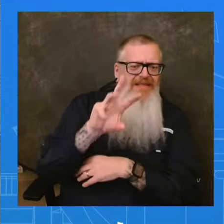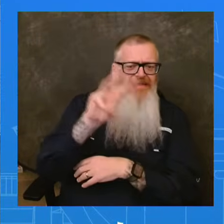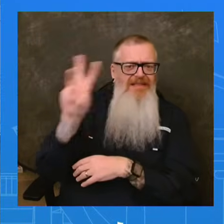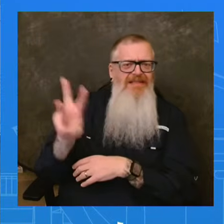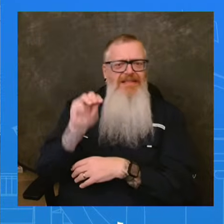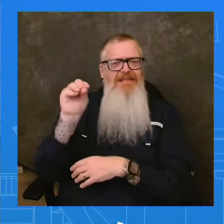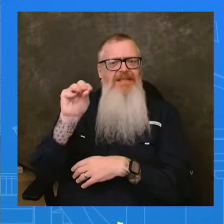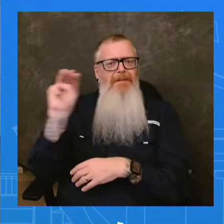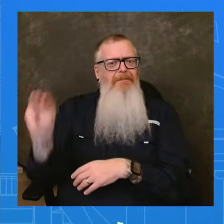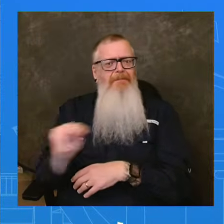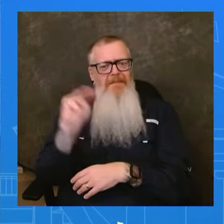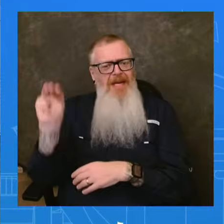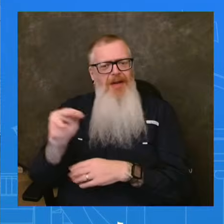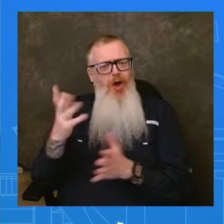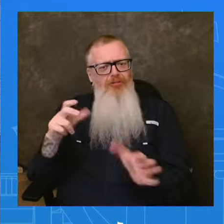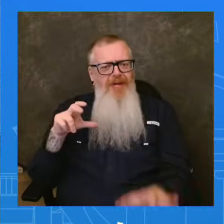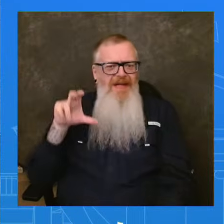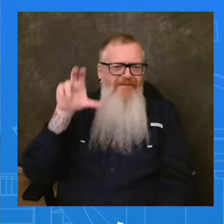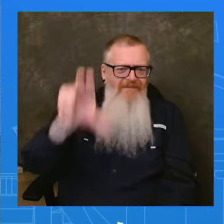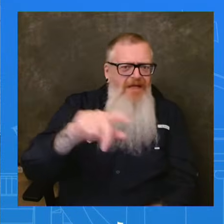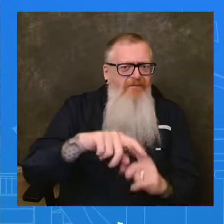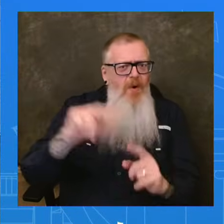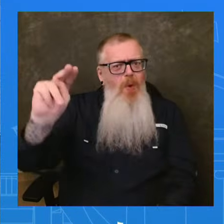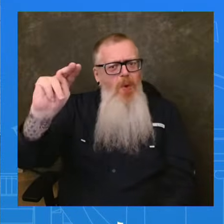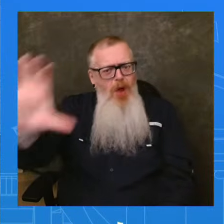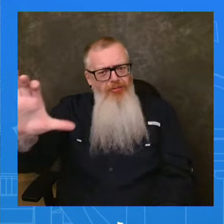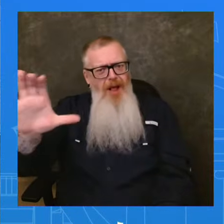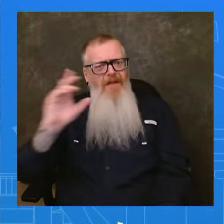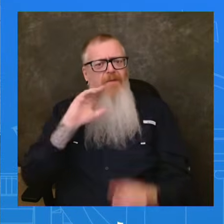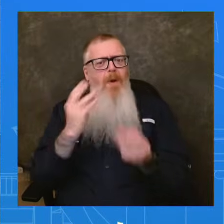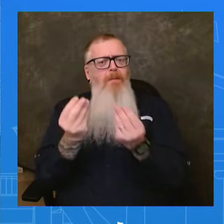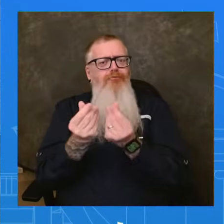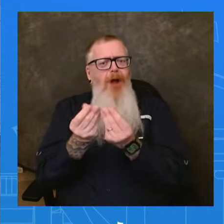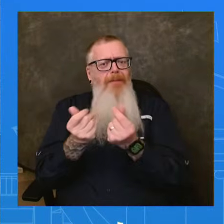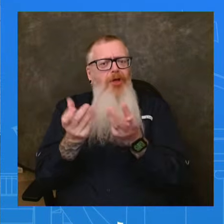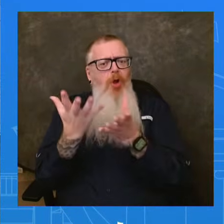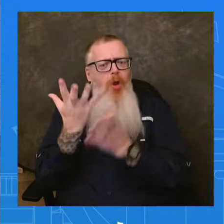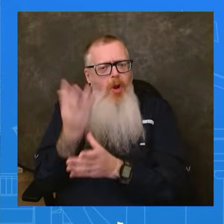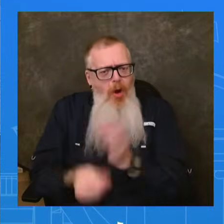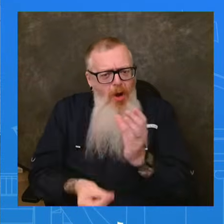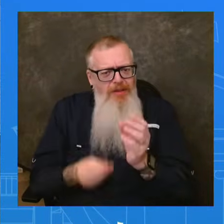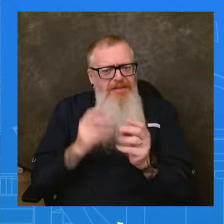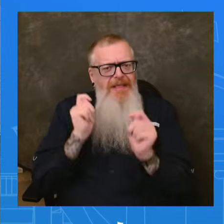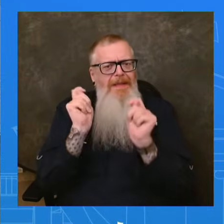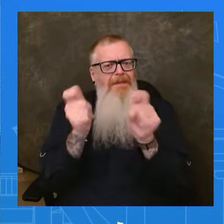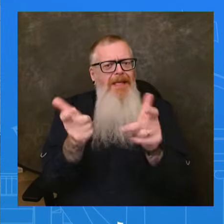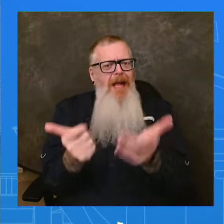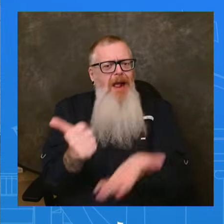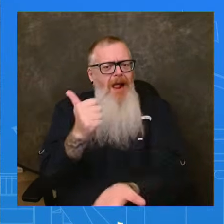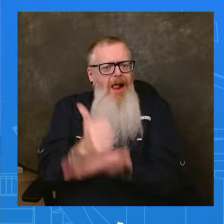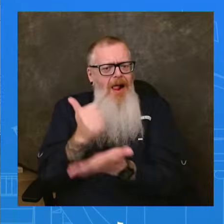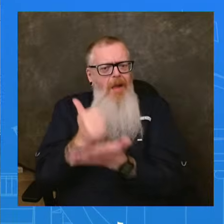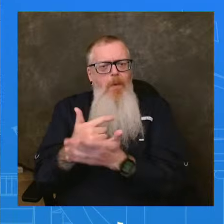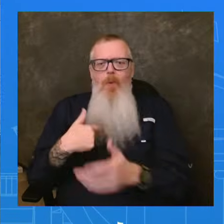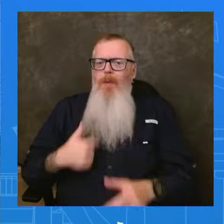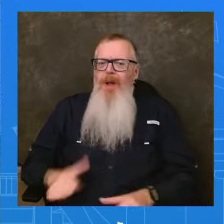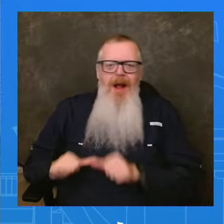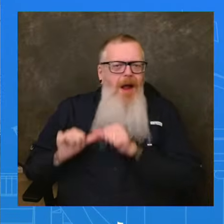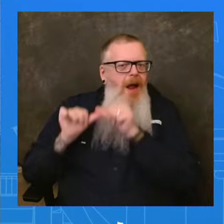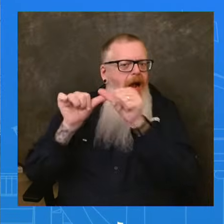as well as this immediate assistance. We will continue to give that money out. And as it relates to my staff, I mean, it's just demoralizing.